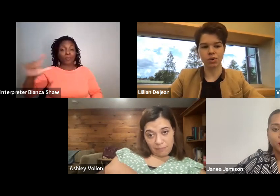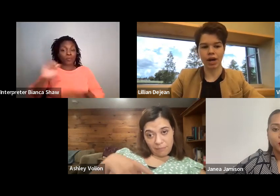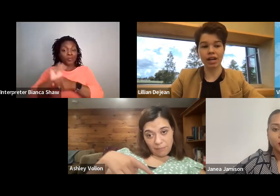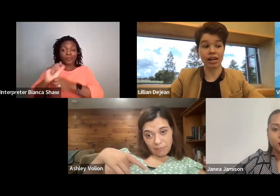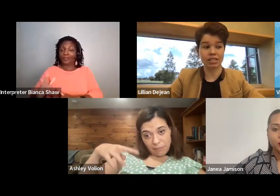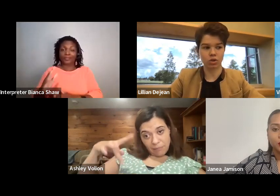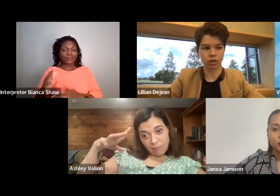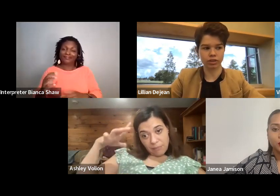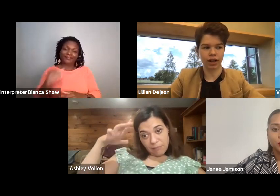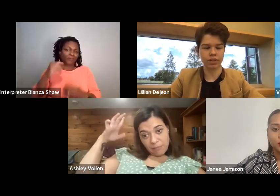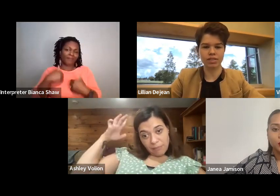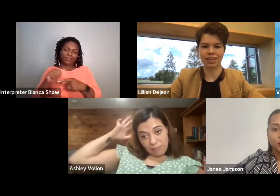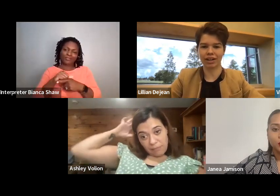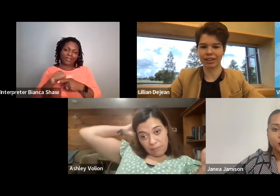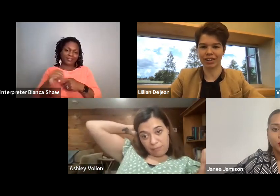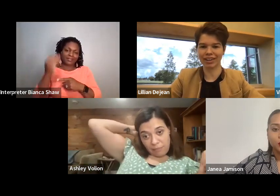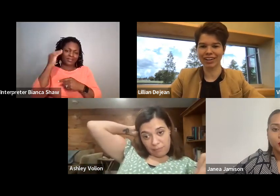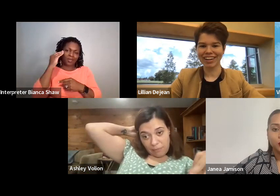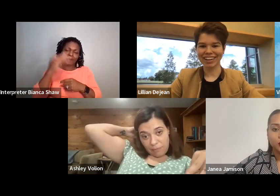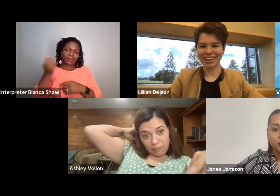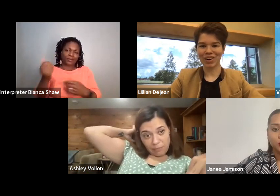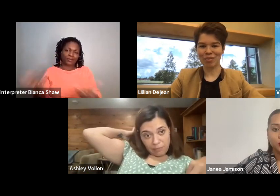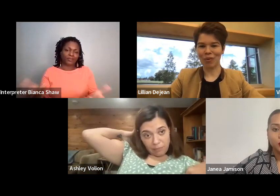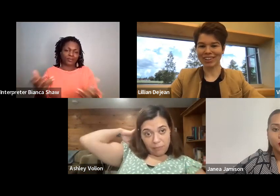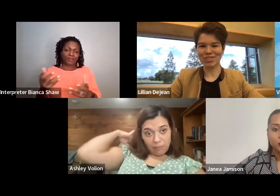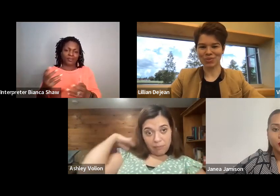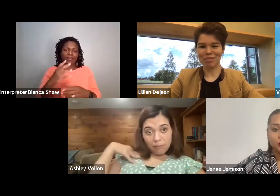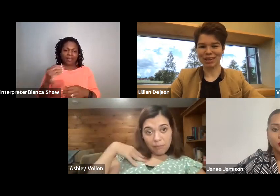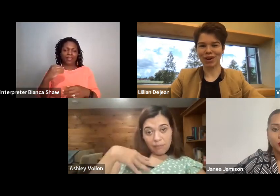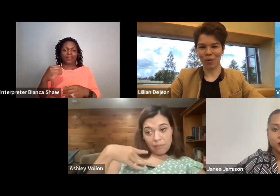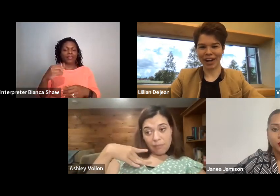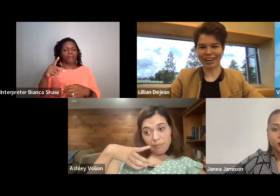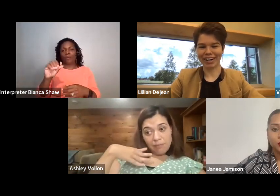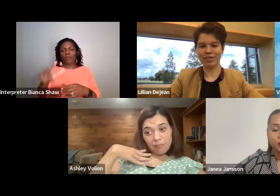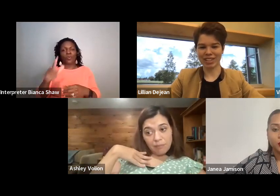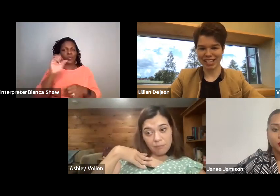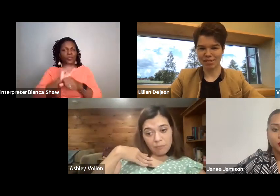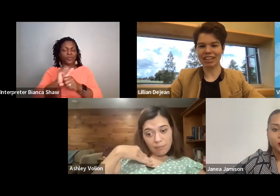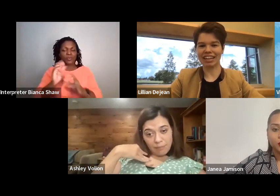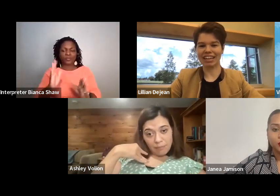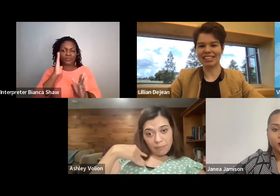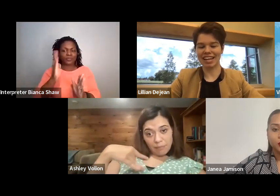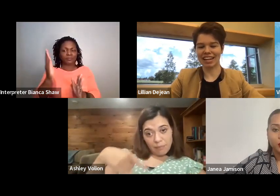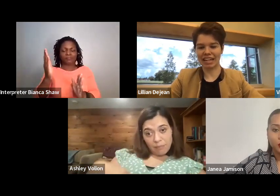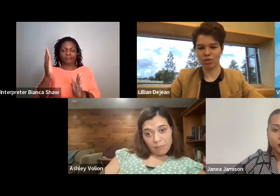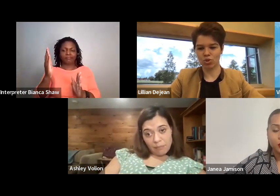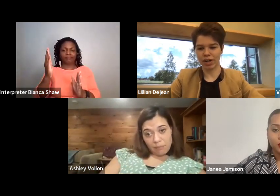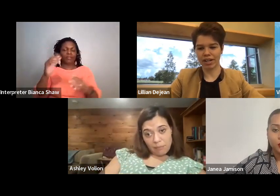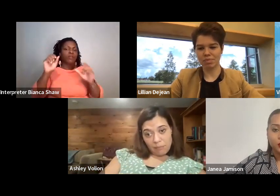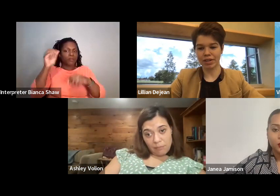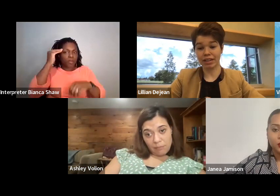And so in an ideal world, obviously our our you know, our co-workers would be aware of accessibility needs and individuals rights.